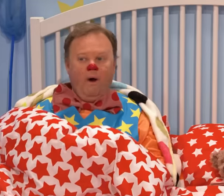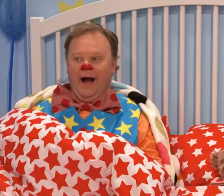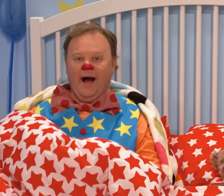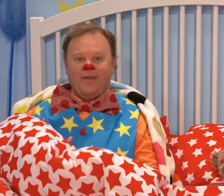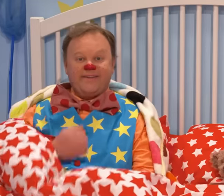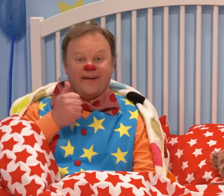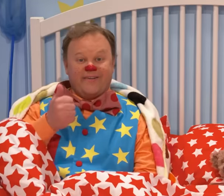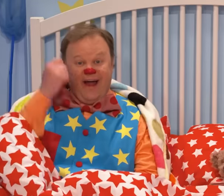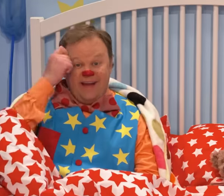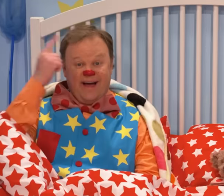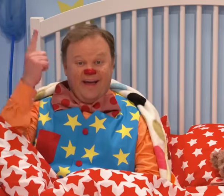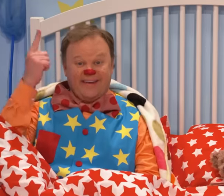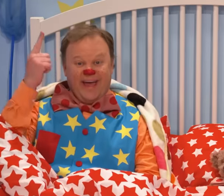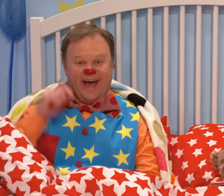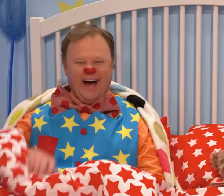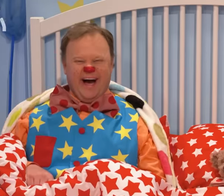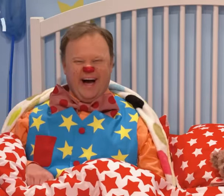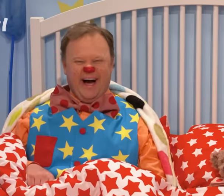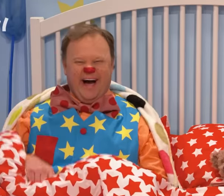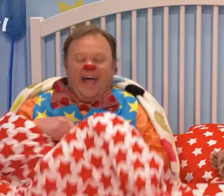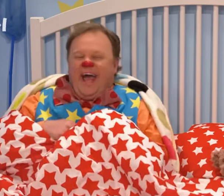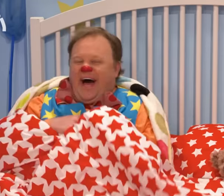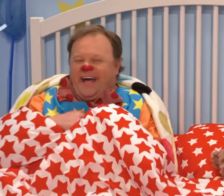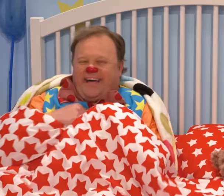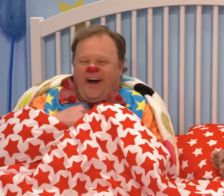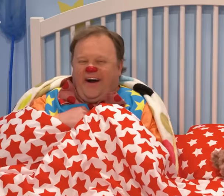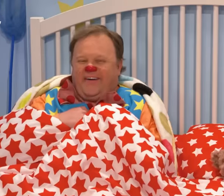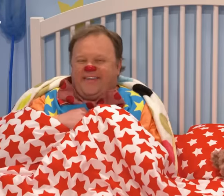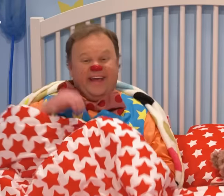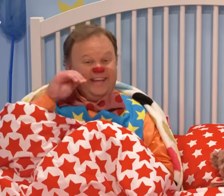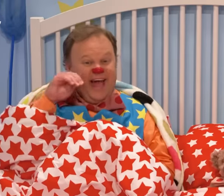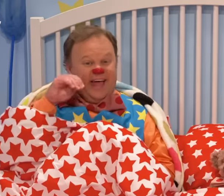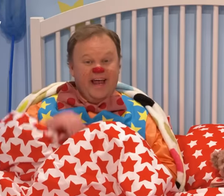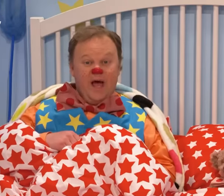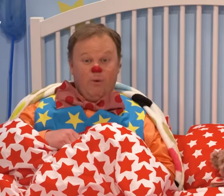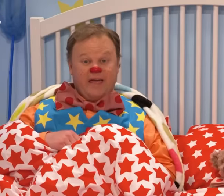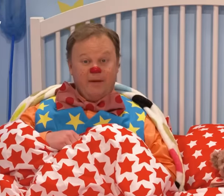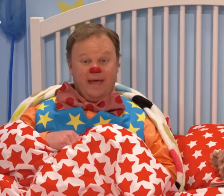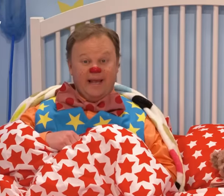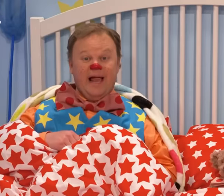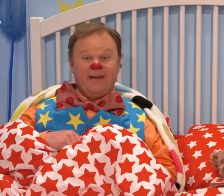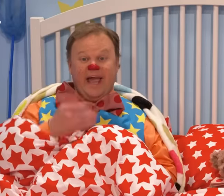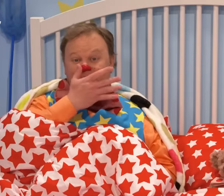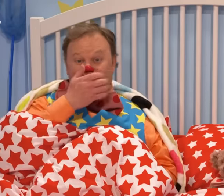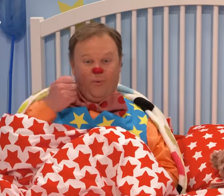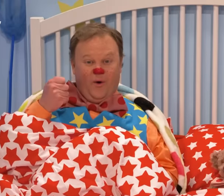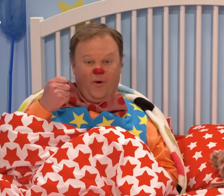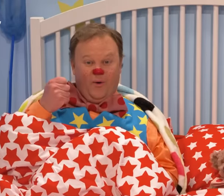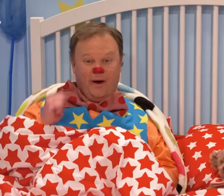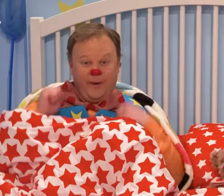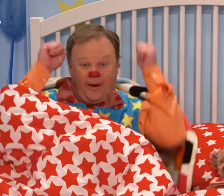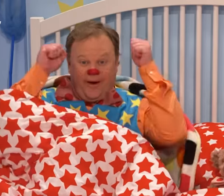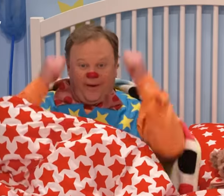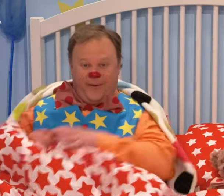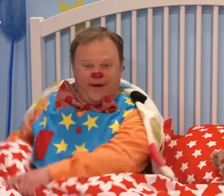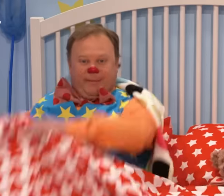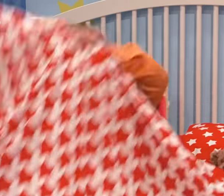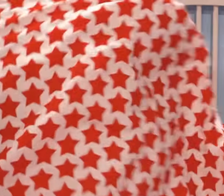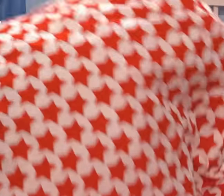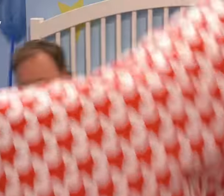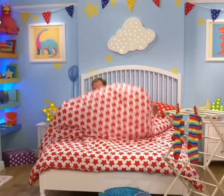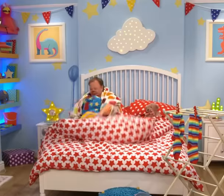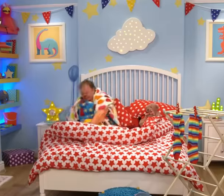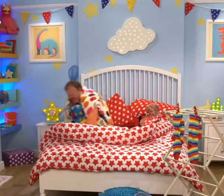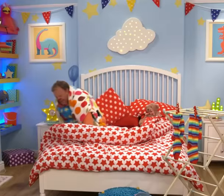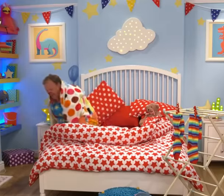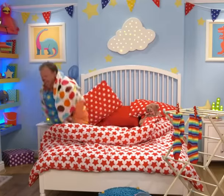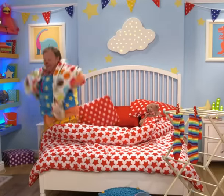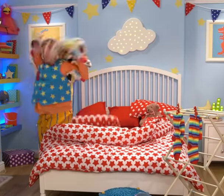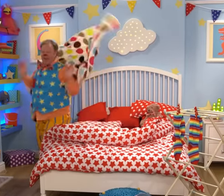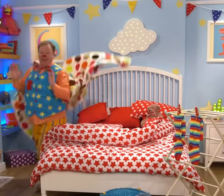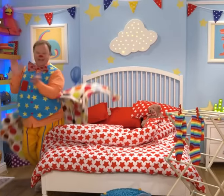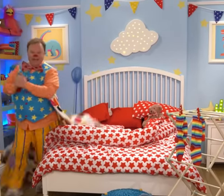wow that's a great idea a cozy den will keep me lovely and warm come on